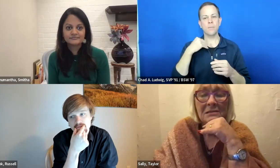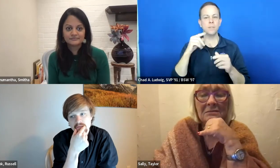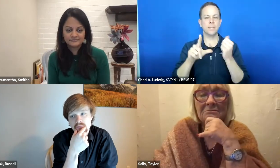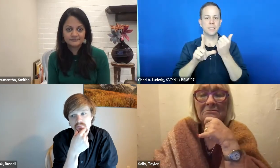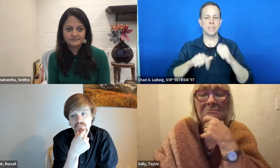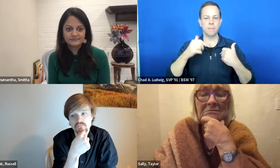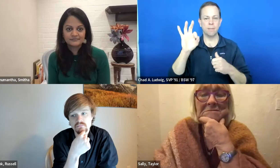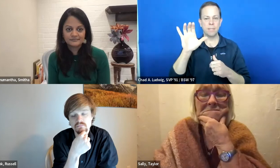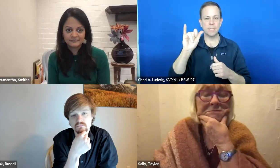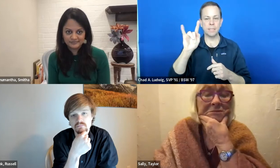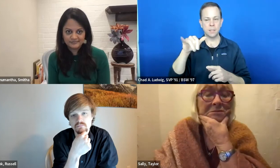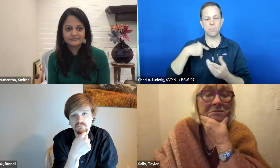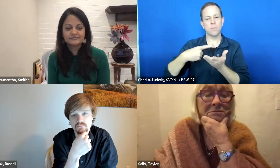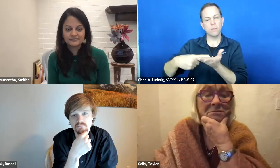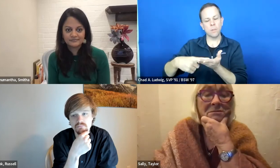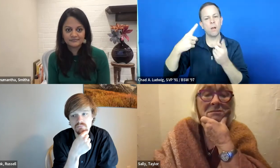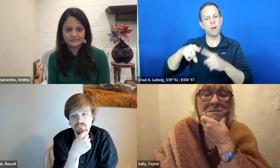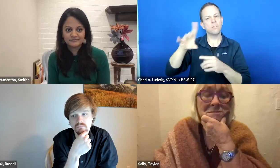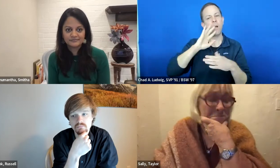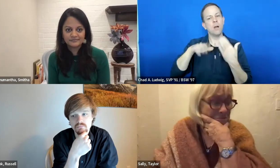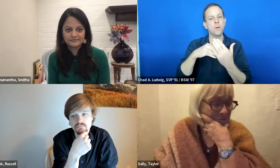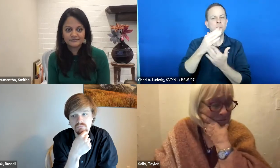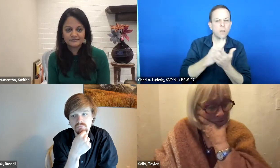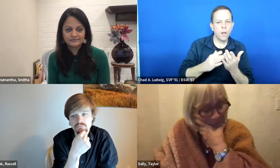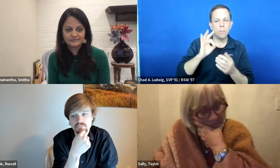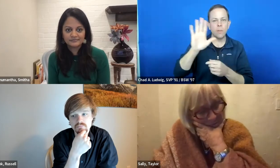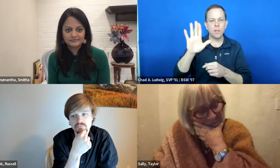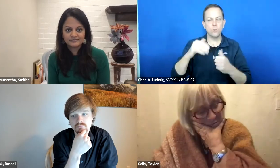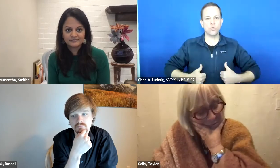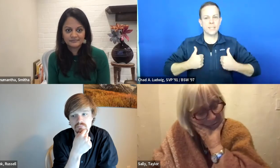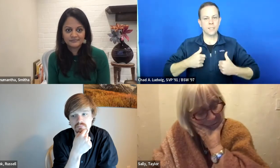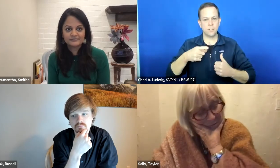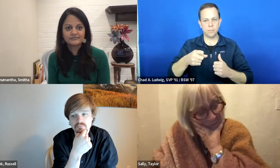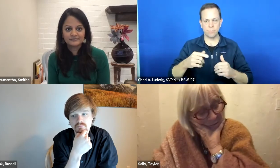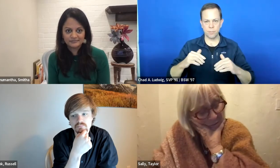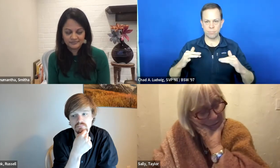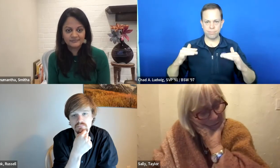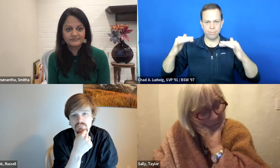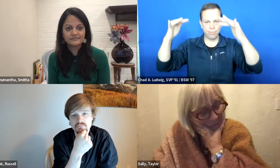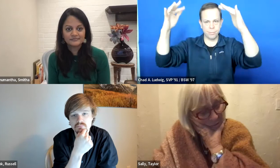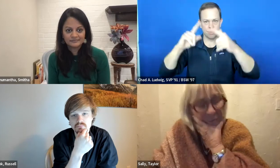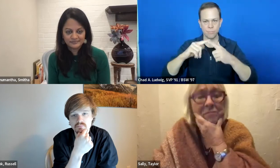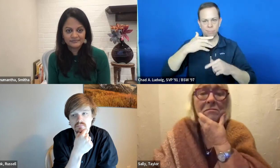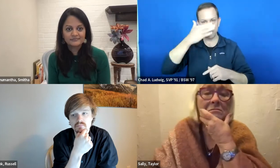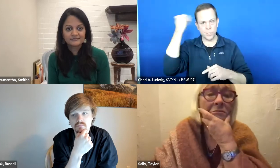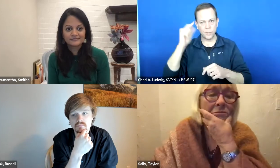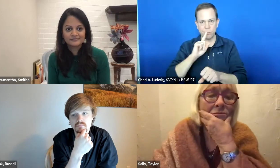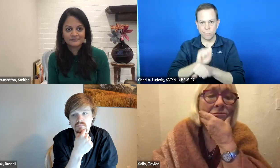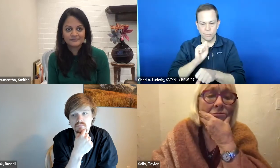and I was talking with somebody about a living care facility. We were talking about, you know, some of the lives